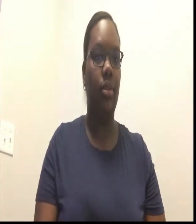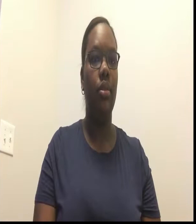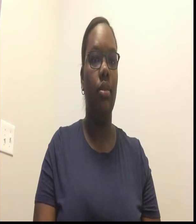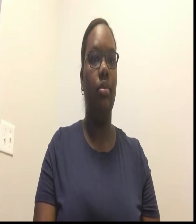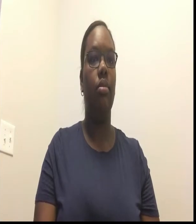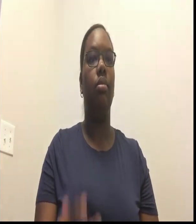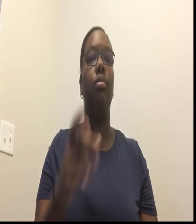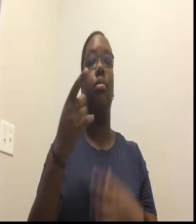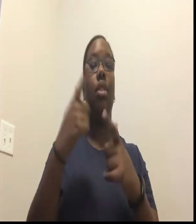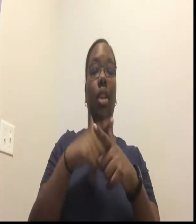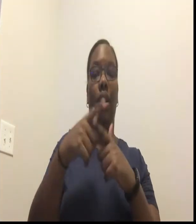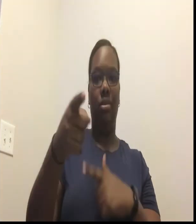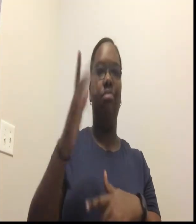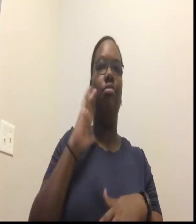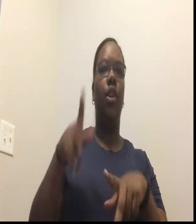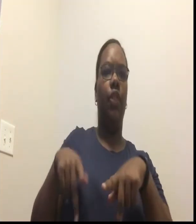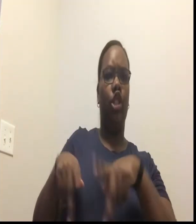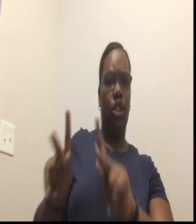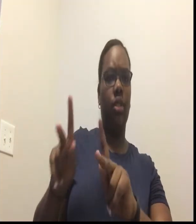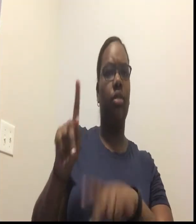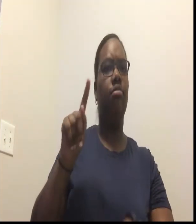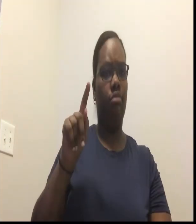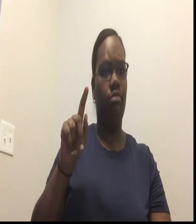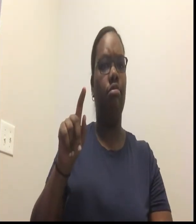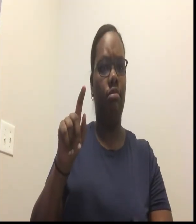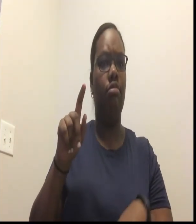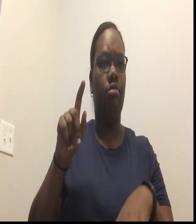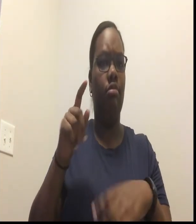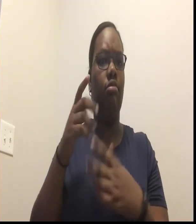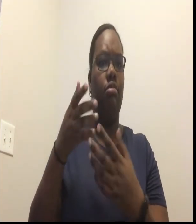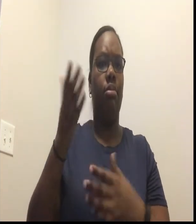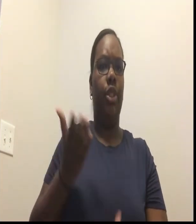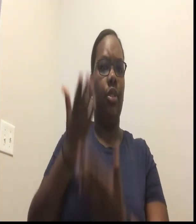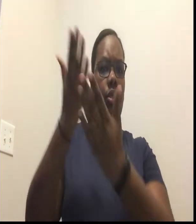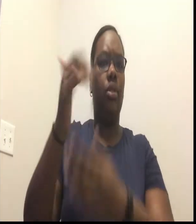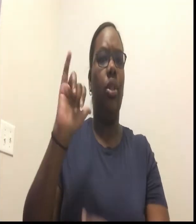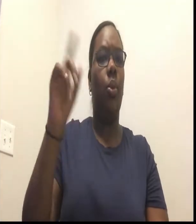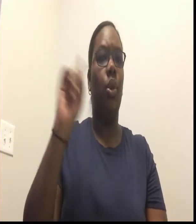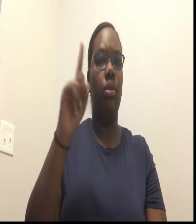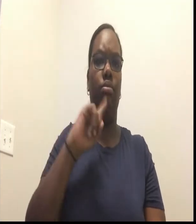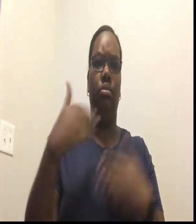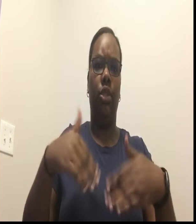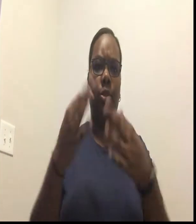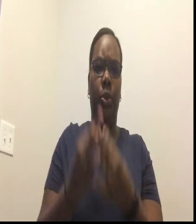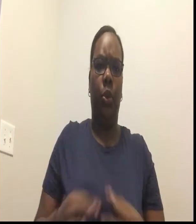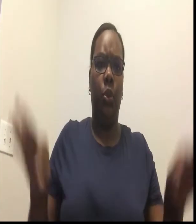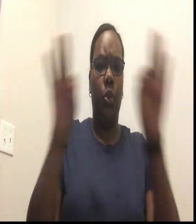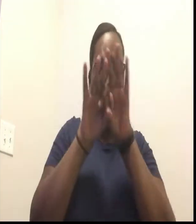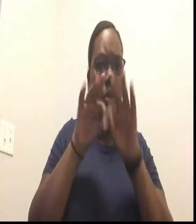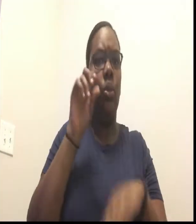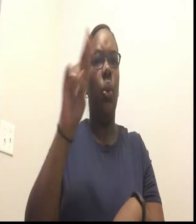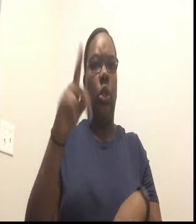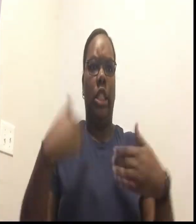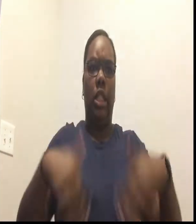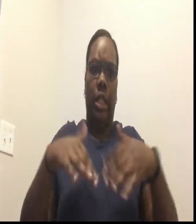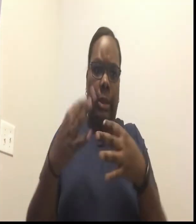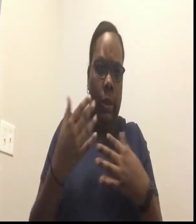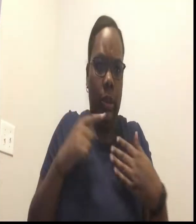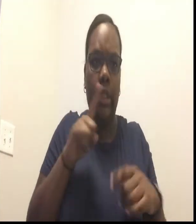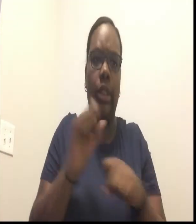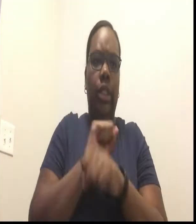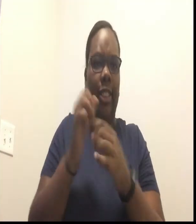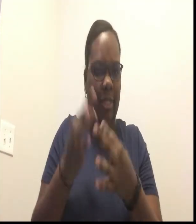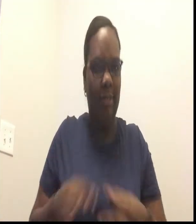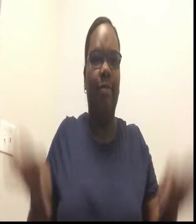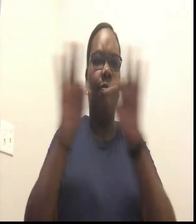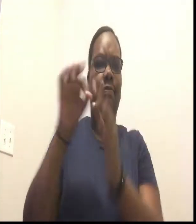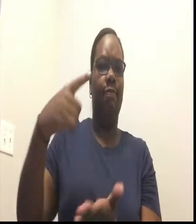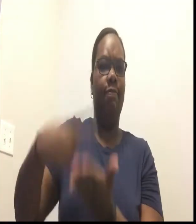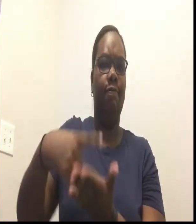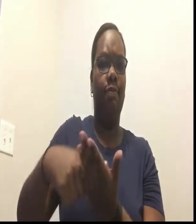right now. You make a privileged motion. A motion to table is used to kill a motion